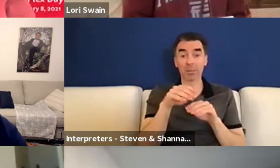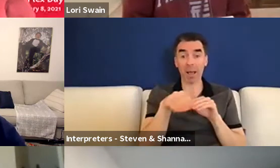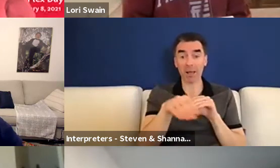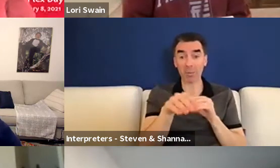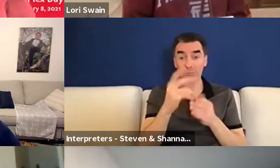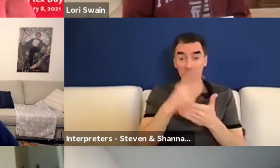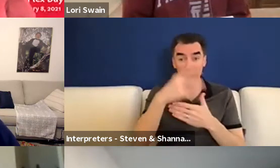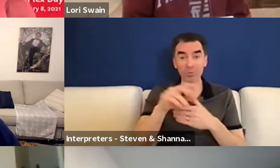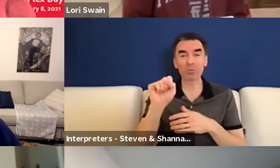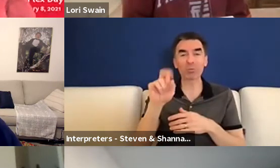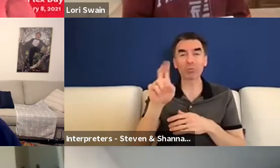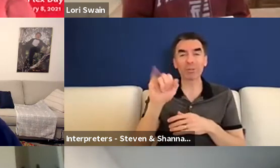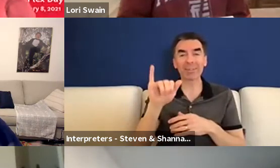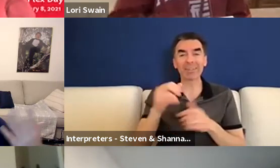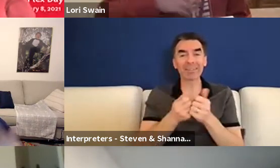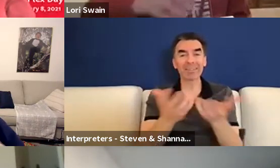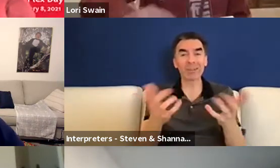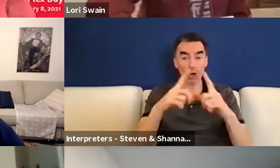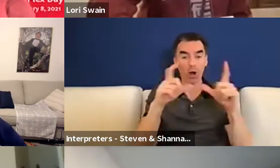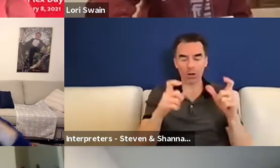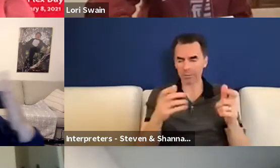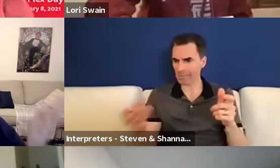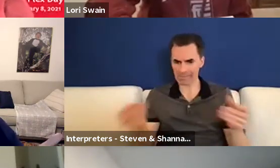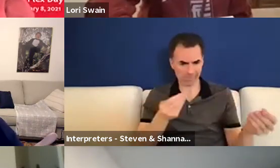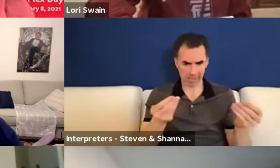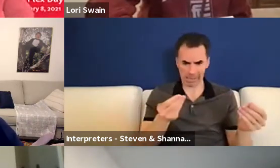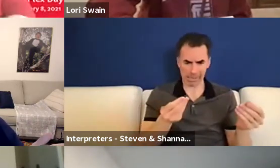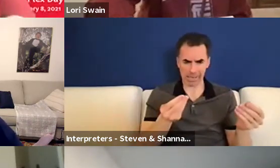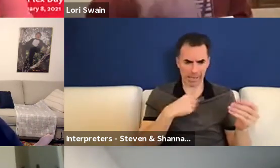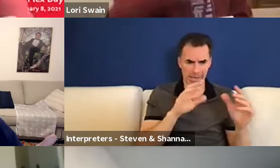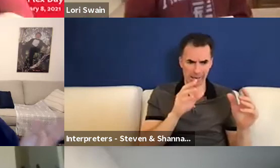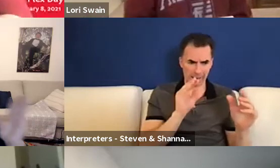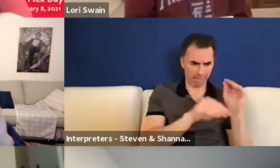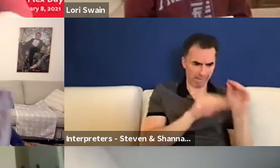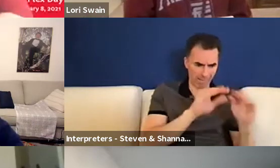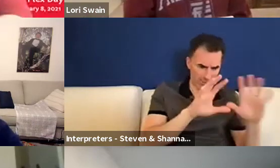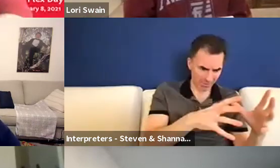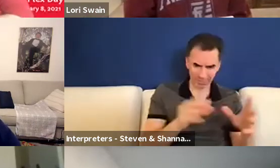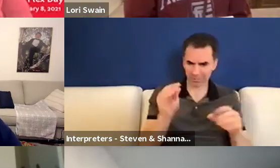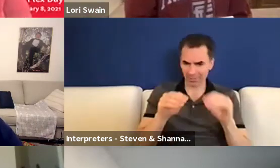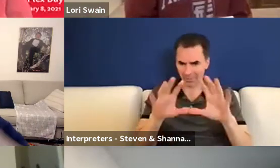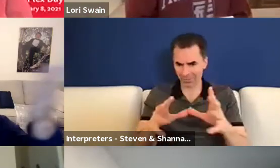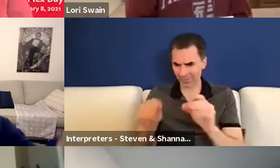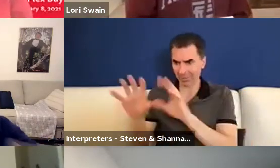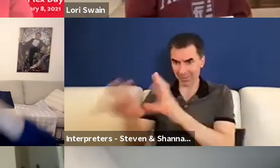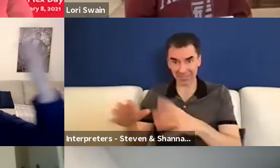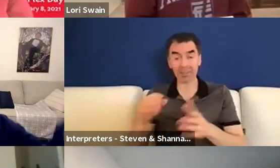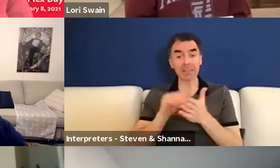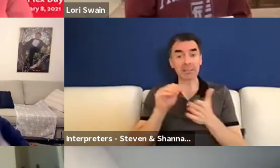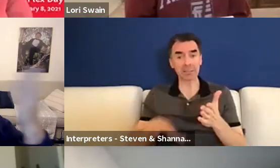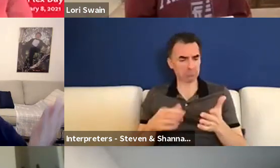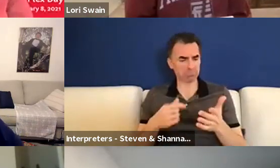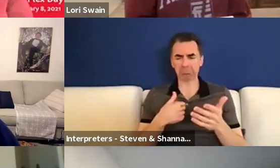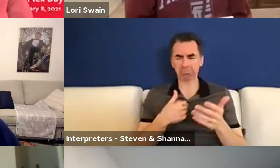put them in in piles because students had a totally different perspective than what we have because we've been in this hairball for